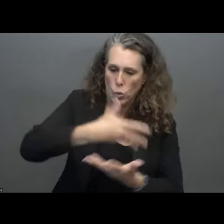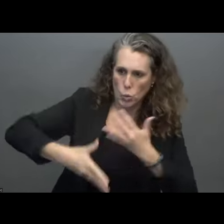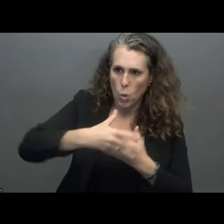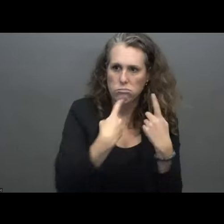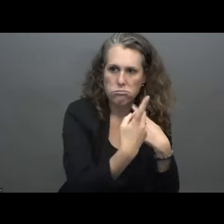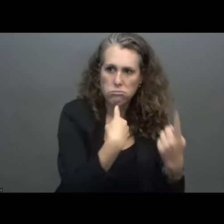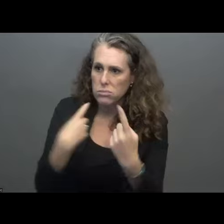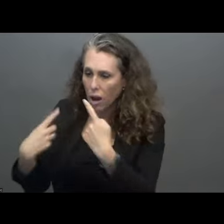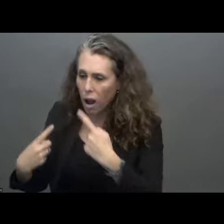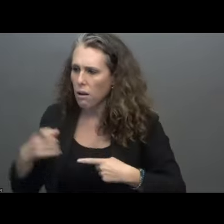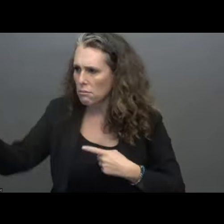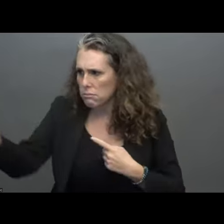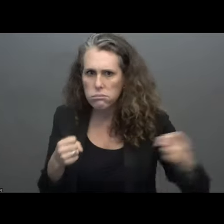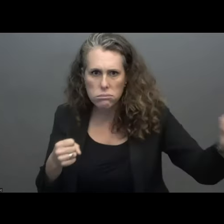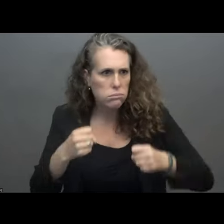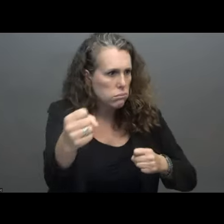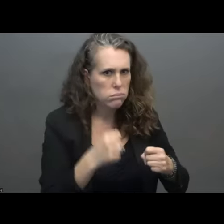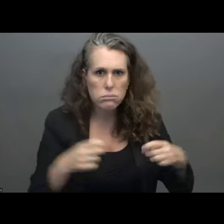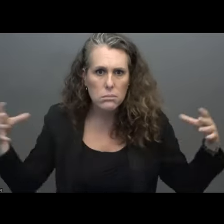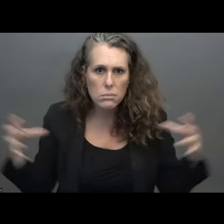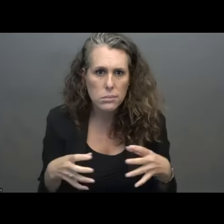from a disability rights 16:14:52 perspective, letting them talk and